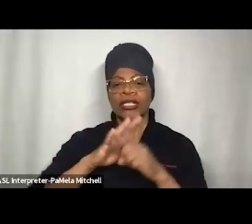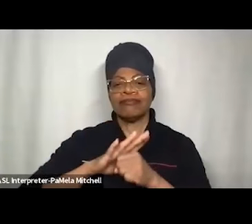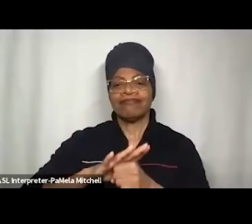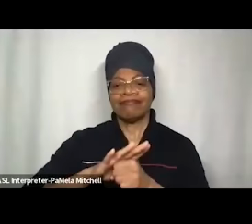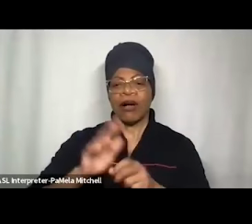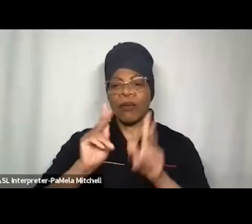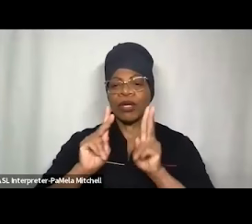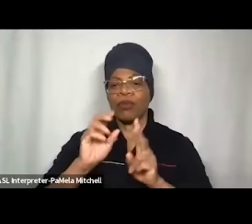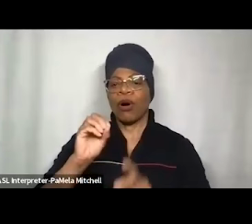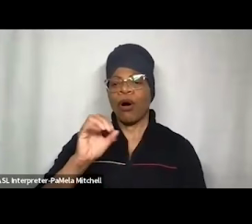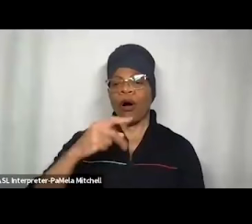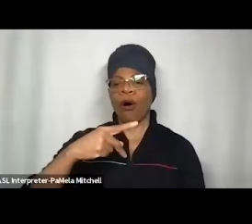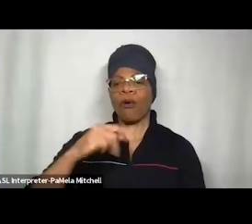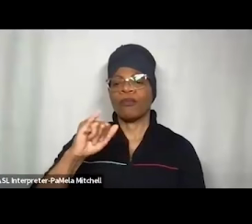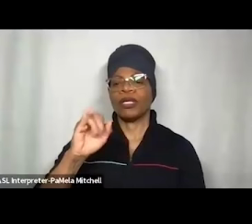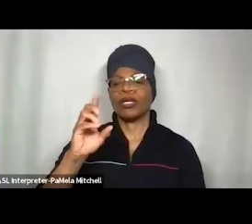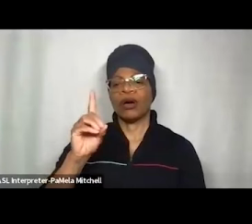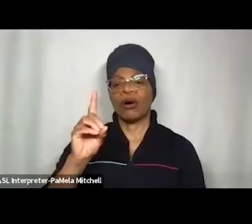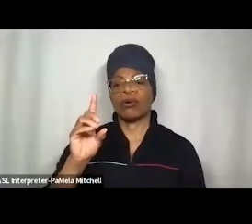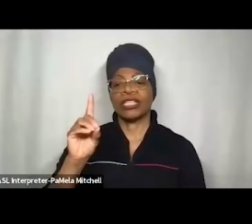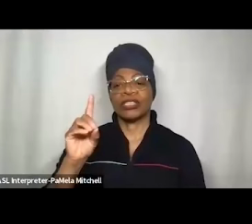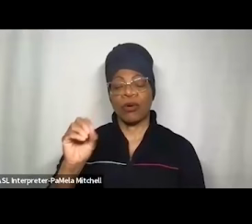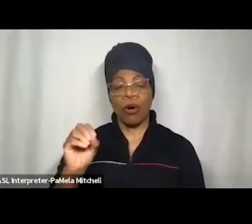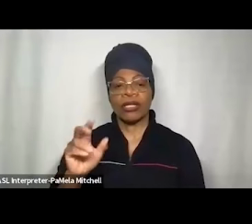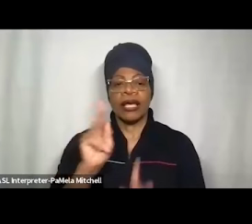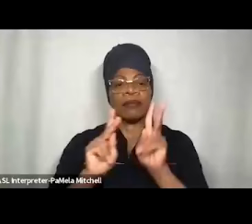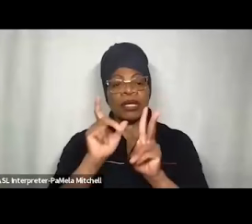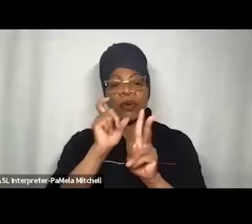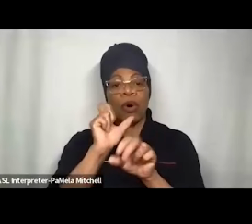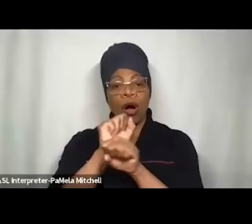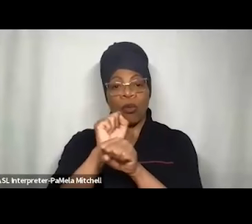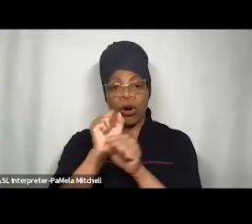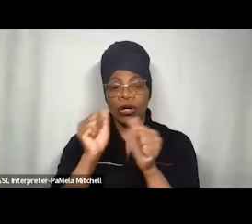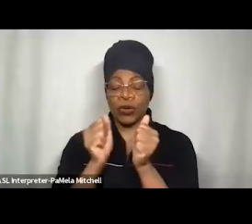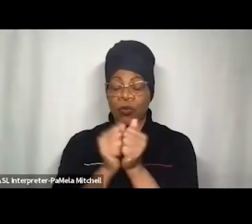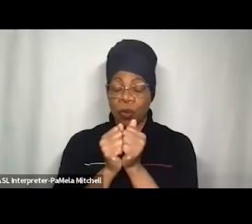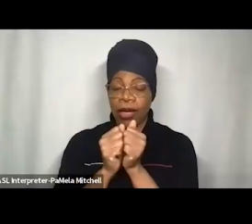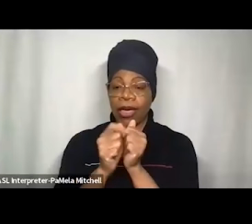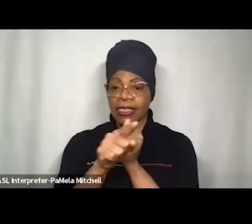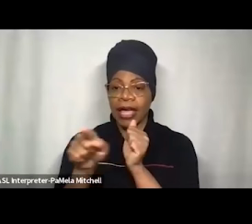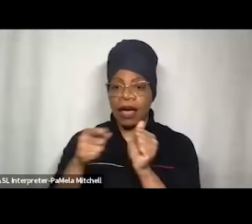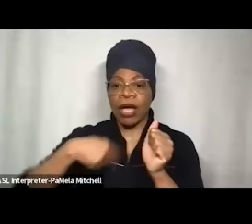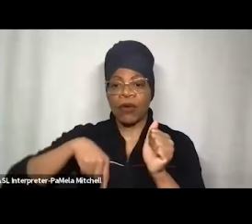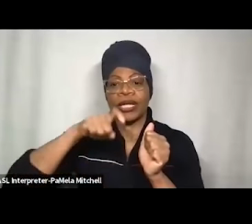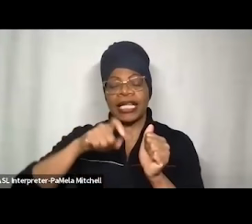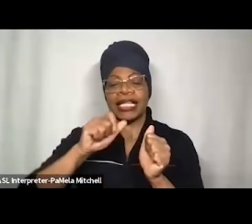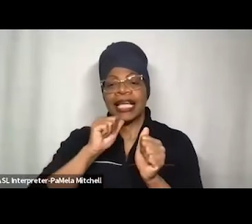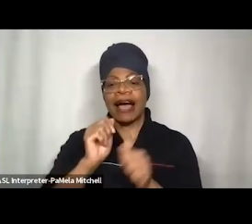who are working with them in treatment settings. So we need to have a welcoming, non-judgmental approach.